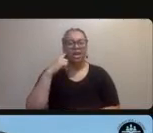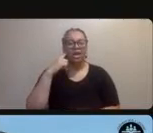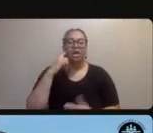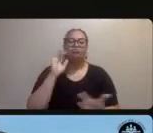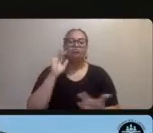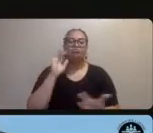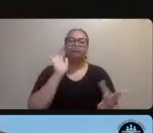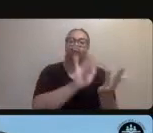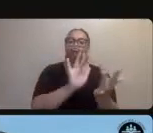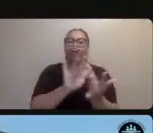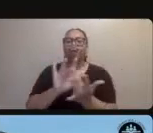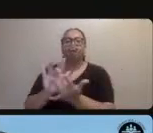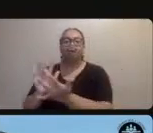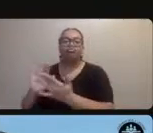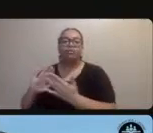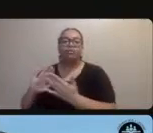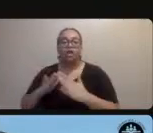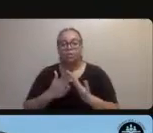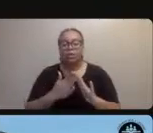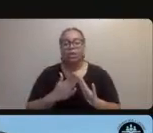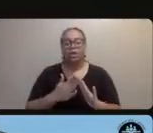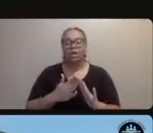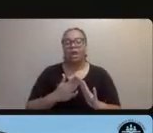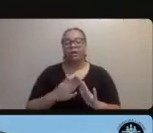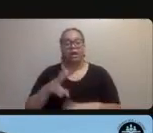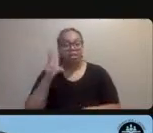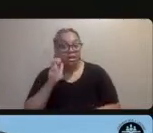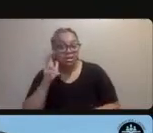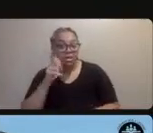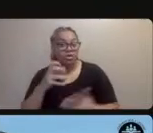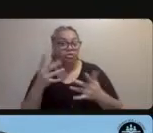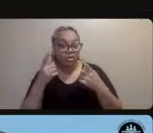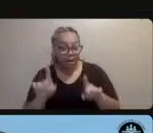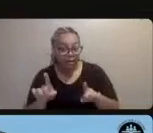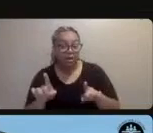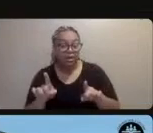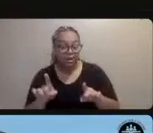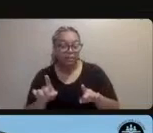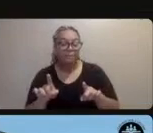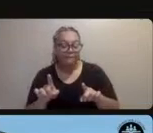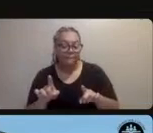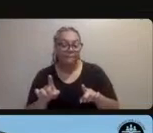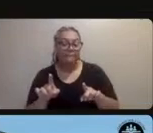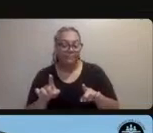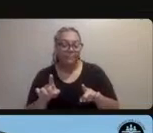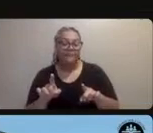OR OPINIONS OR COLLABORATION.